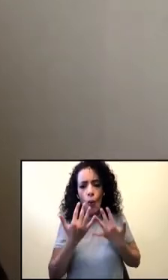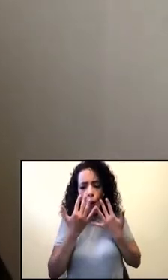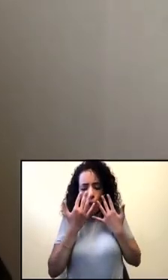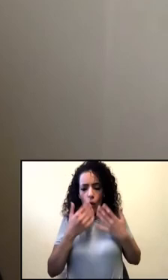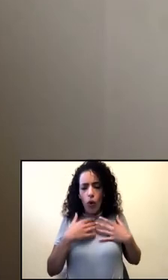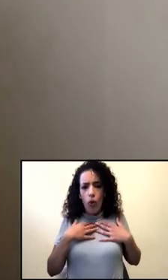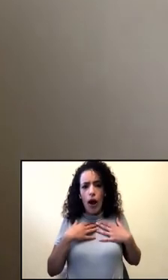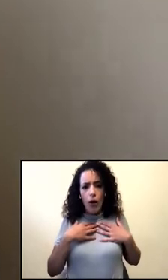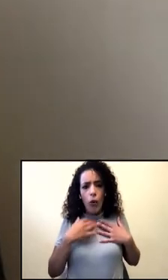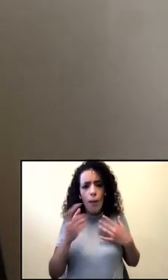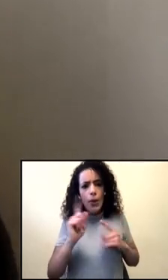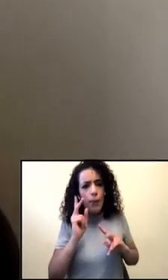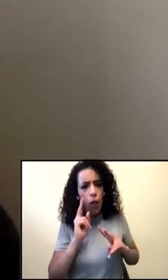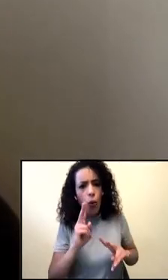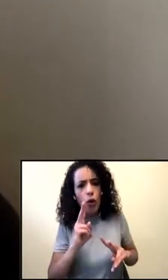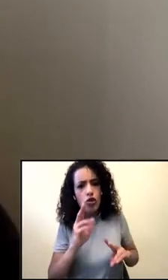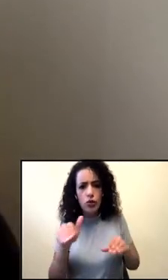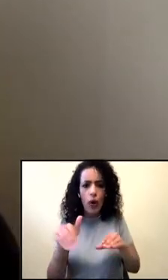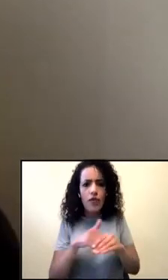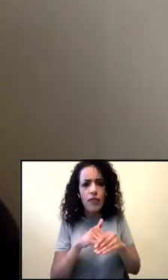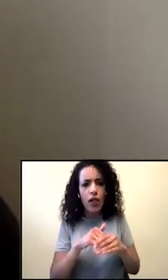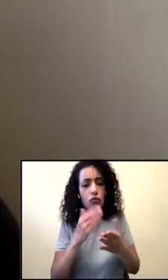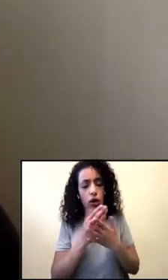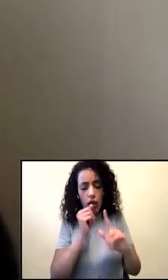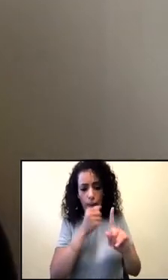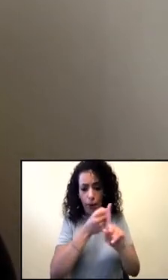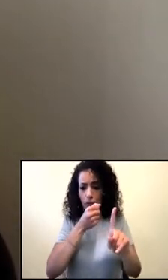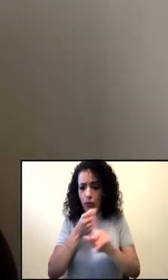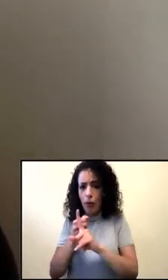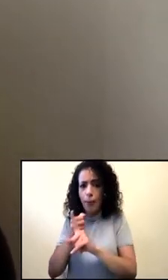and one of the questions is like, "What are your protection spells?" and somebody said that they